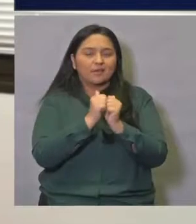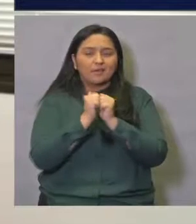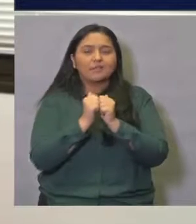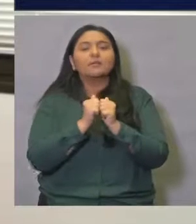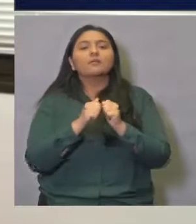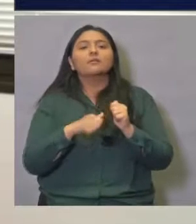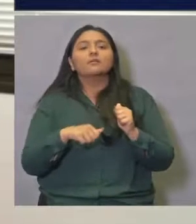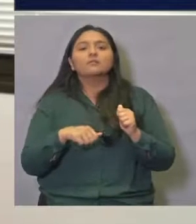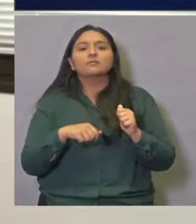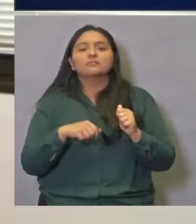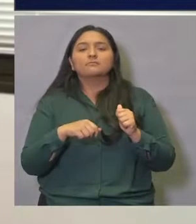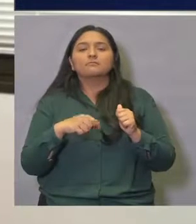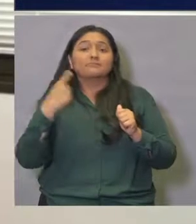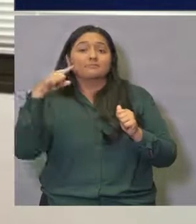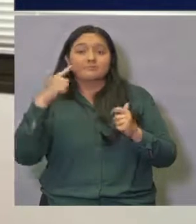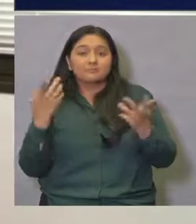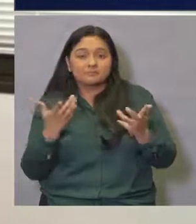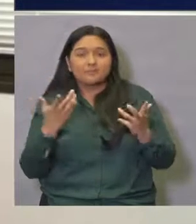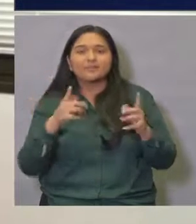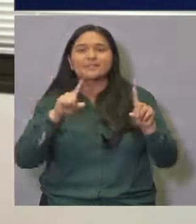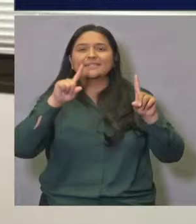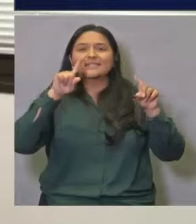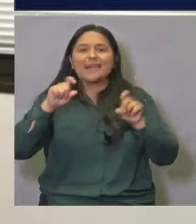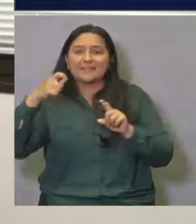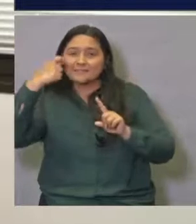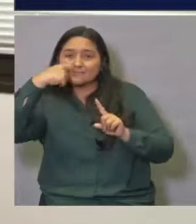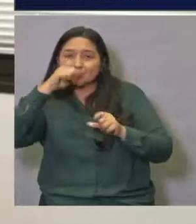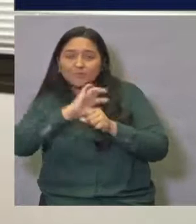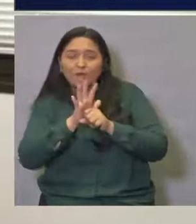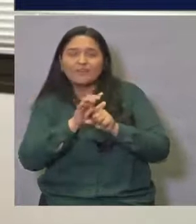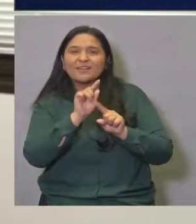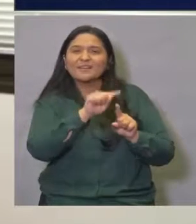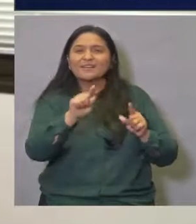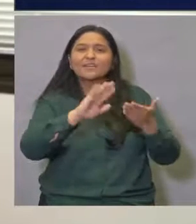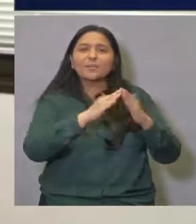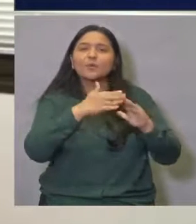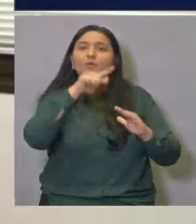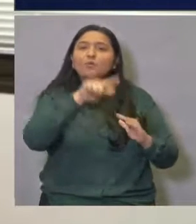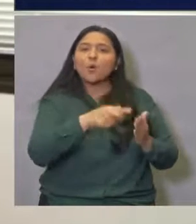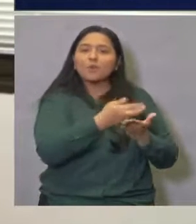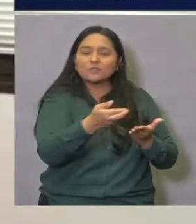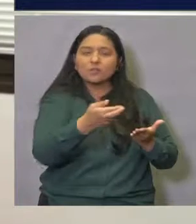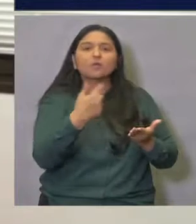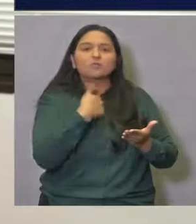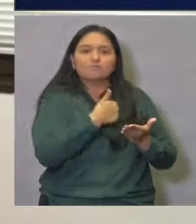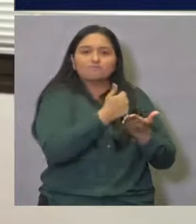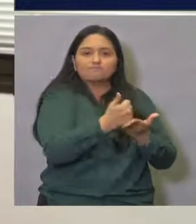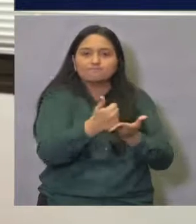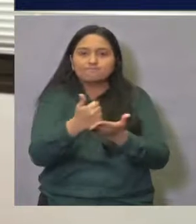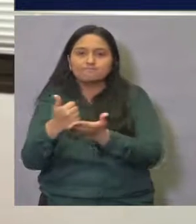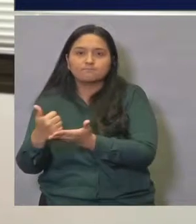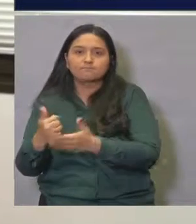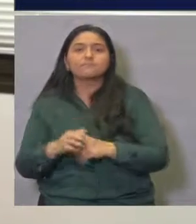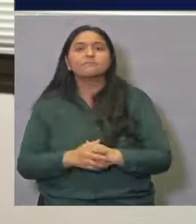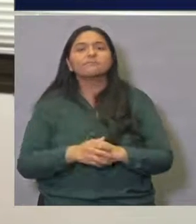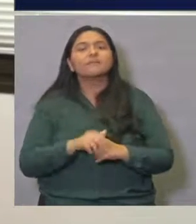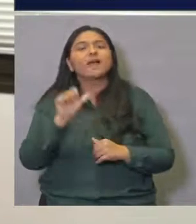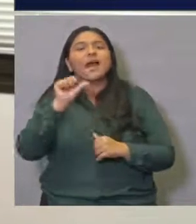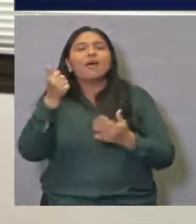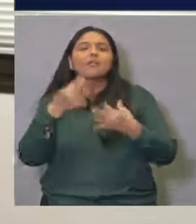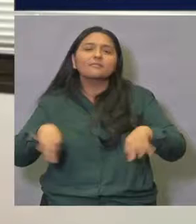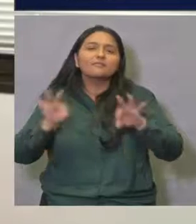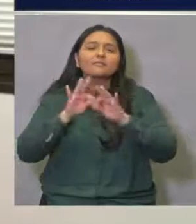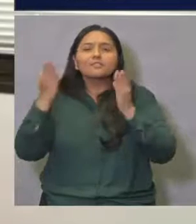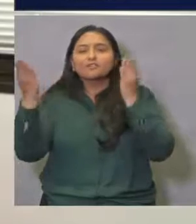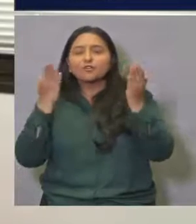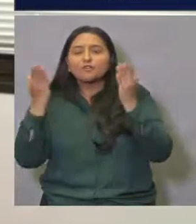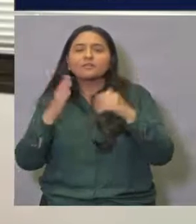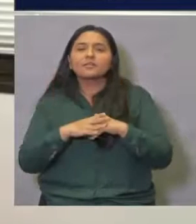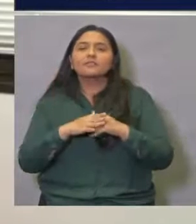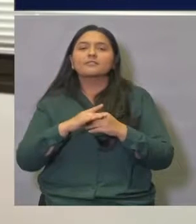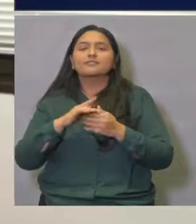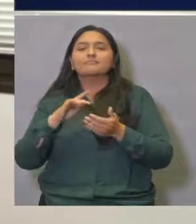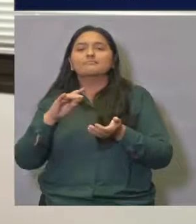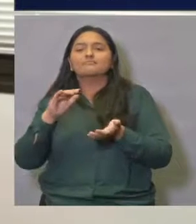COMUNIDADES VULNERABLES. HAN